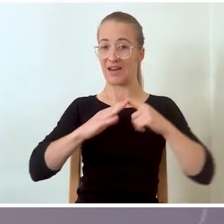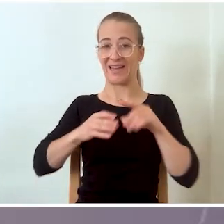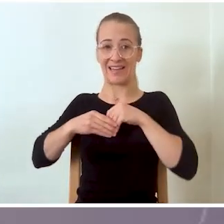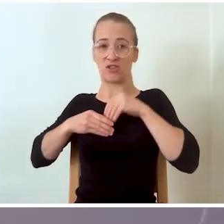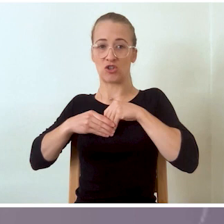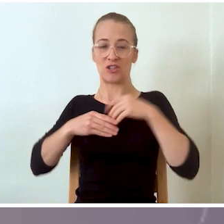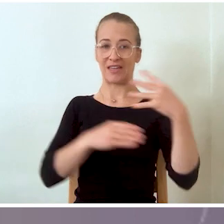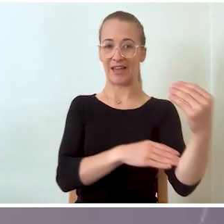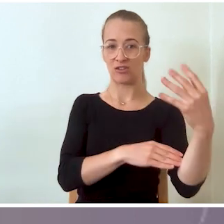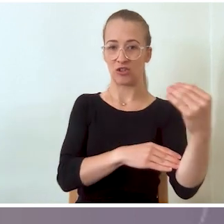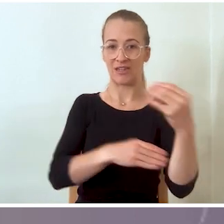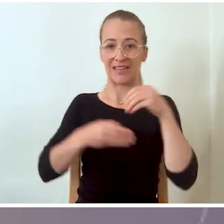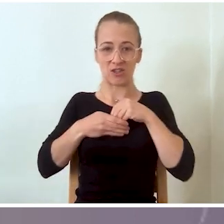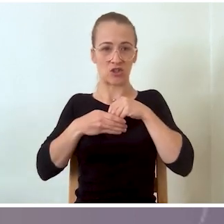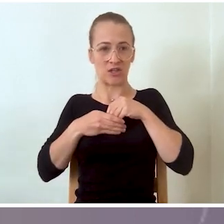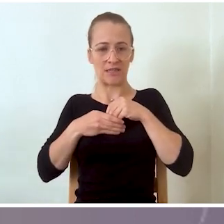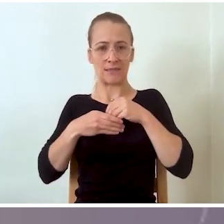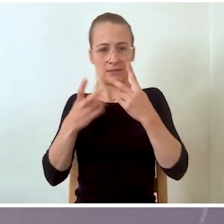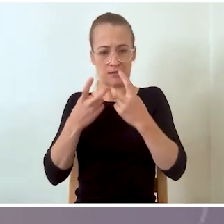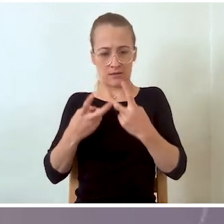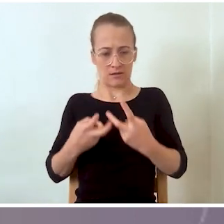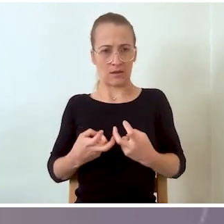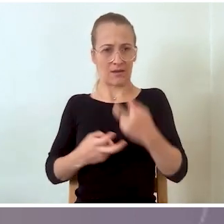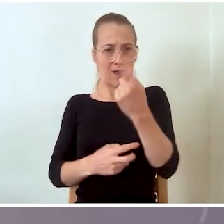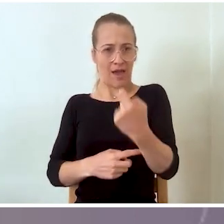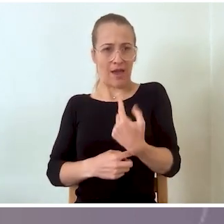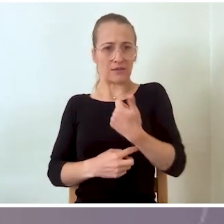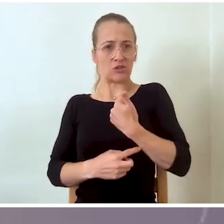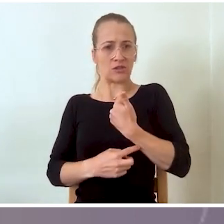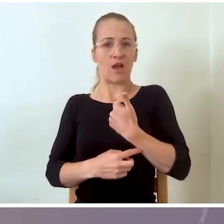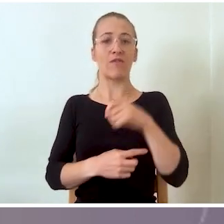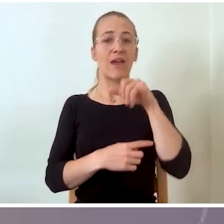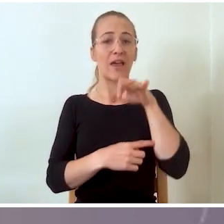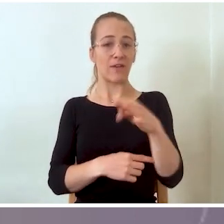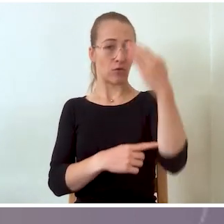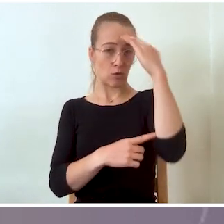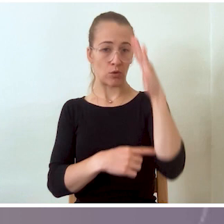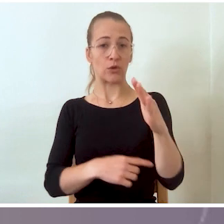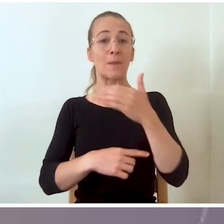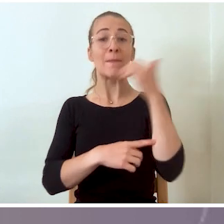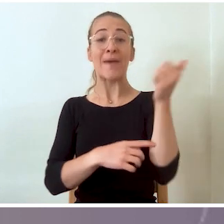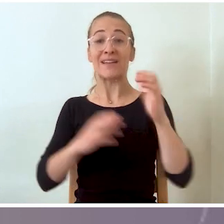Internally within yourself, ask yourself this question: If you knew that your best client, your best friend,